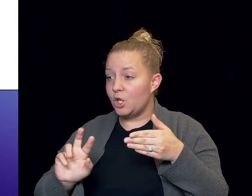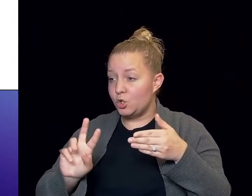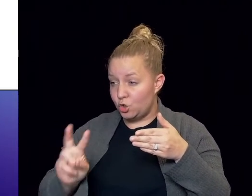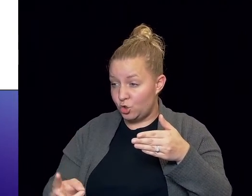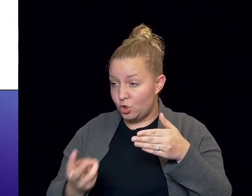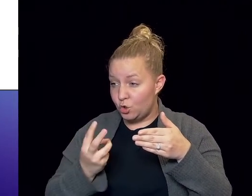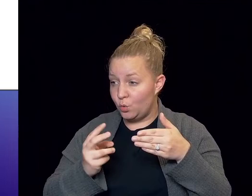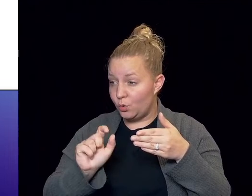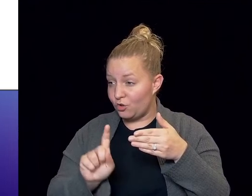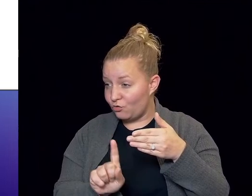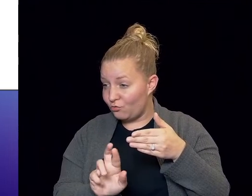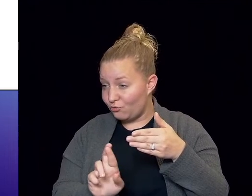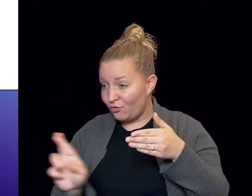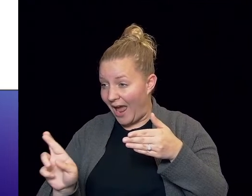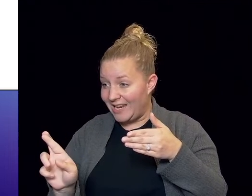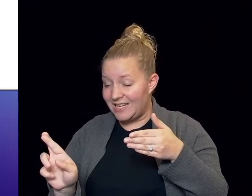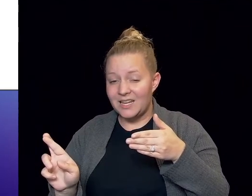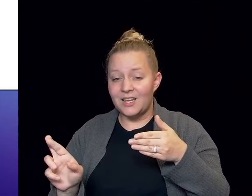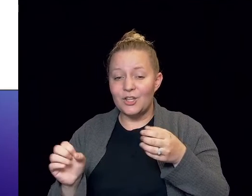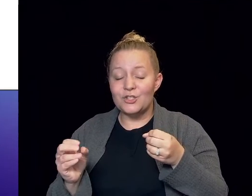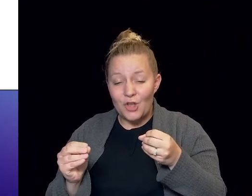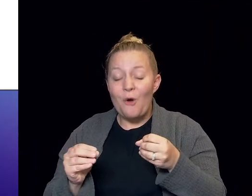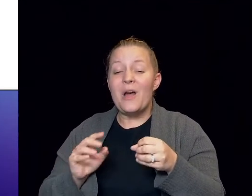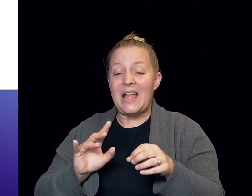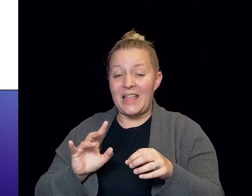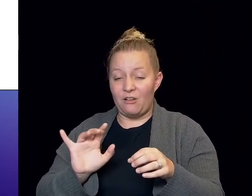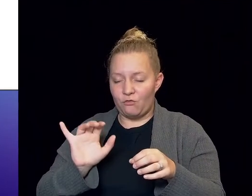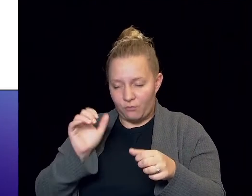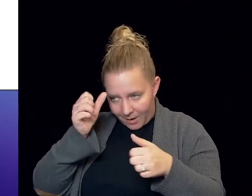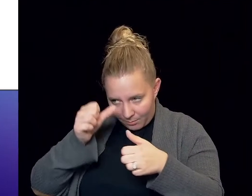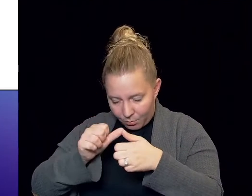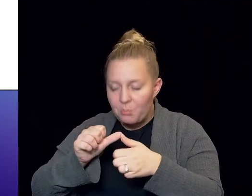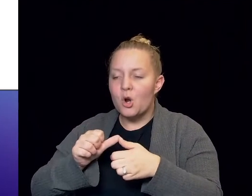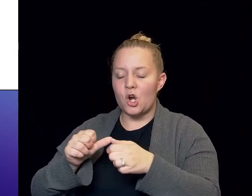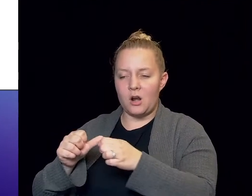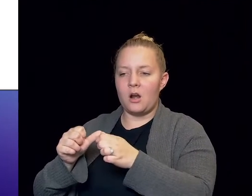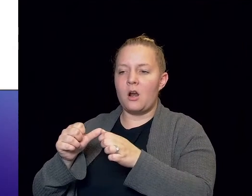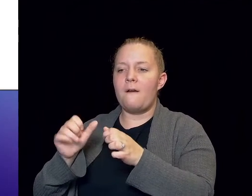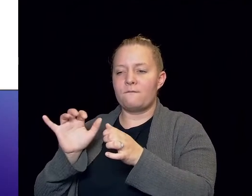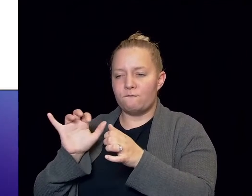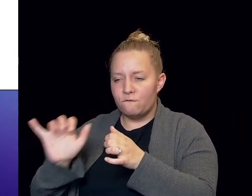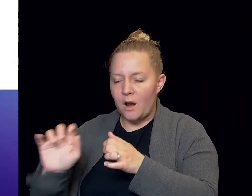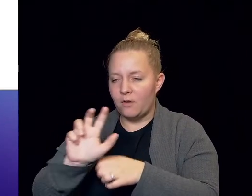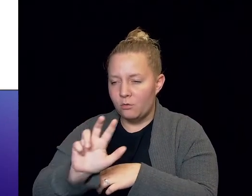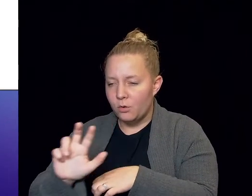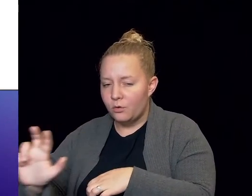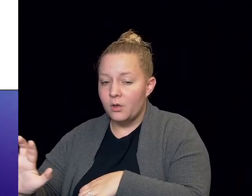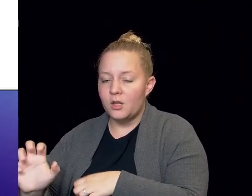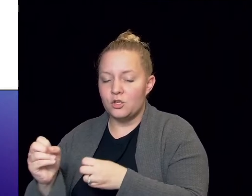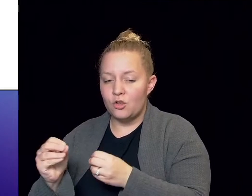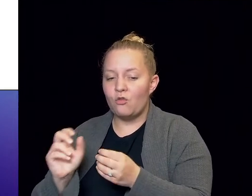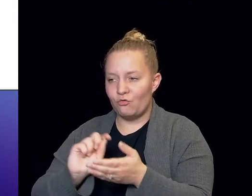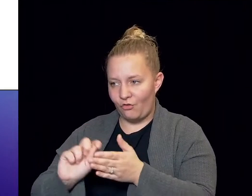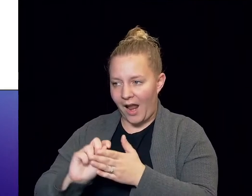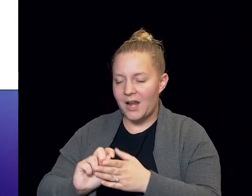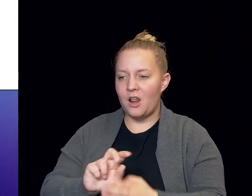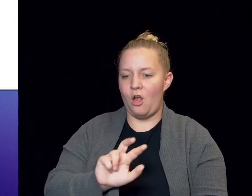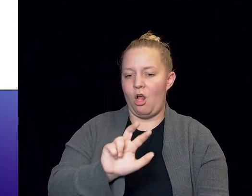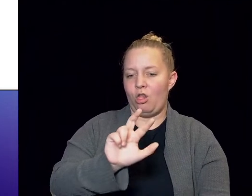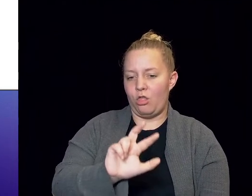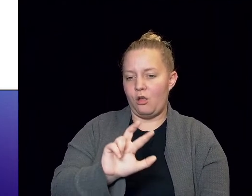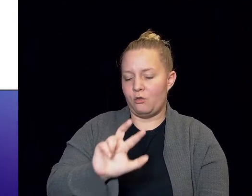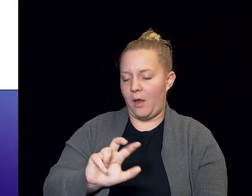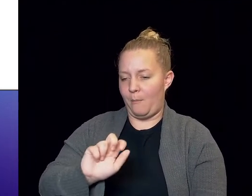on and on forever. So therefore, your final answer is 33.3 with a bar notation %. And do make